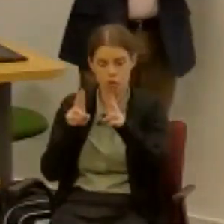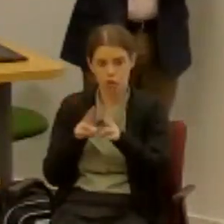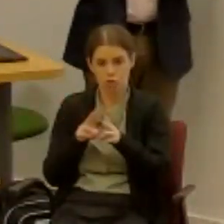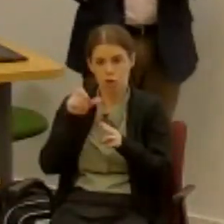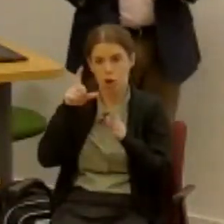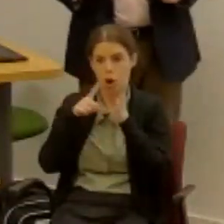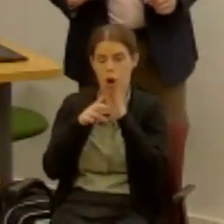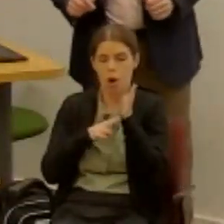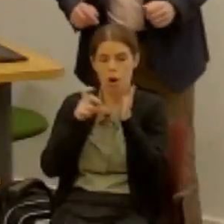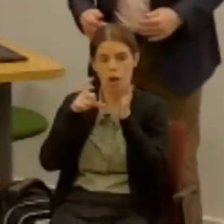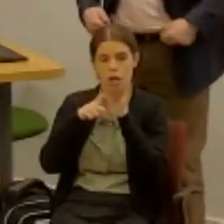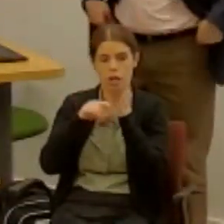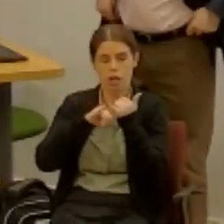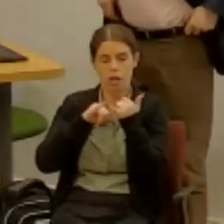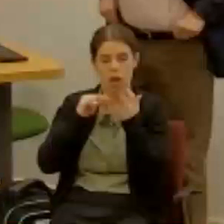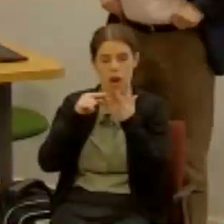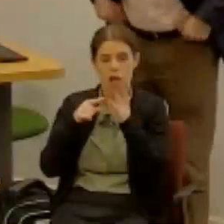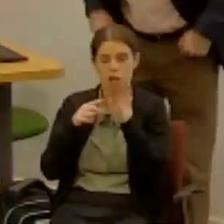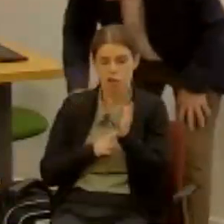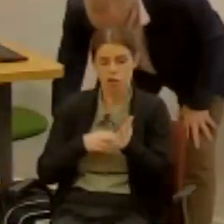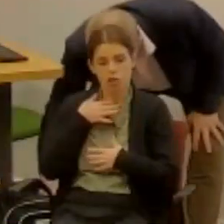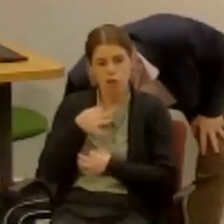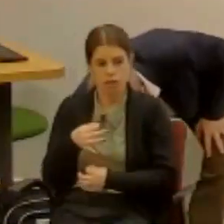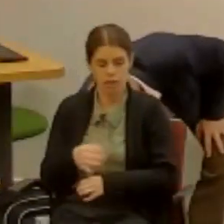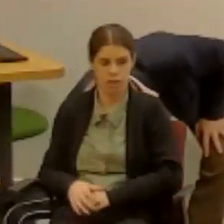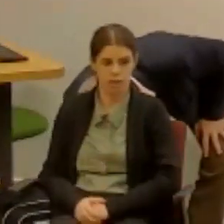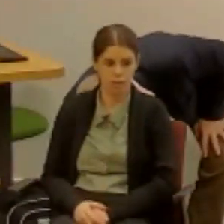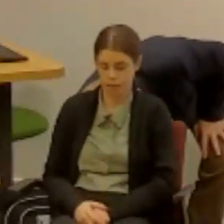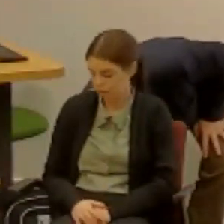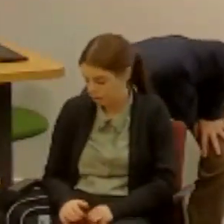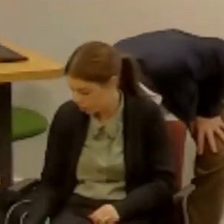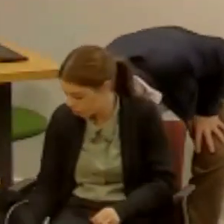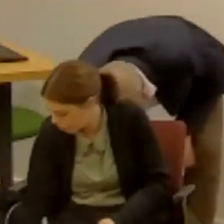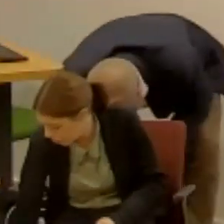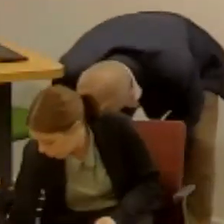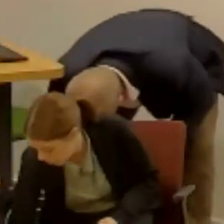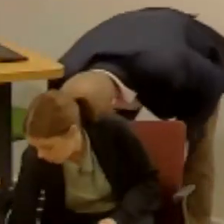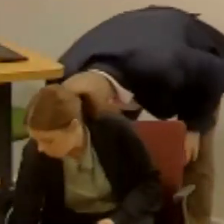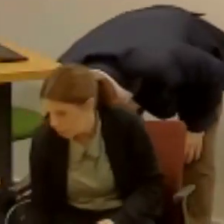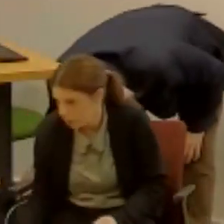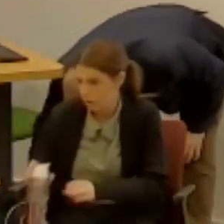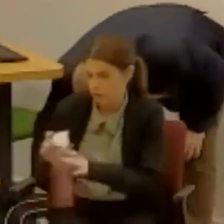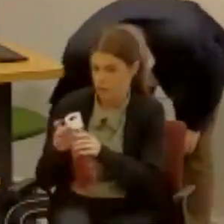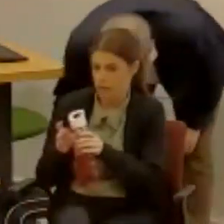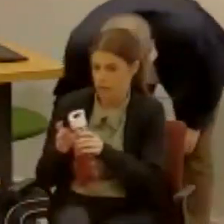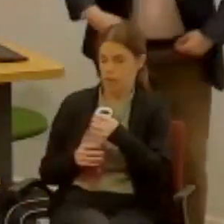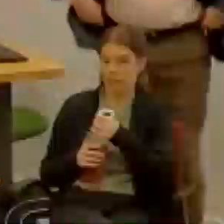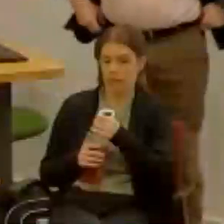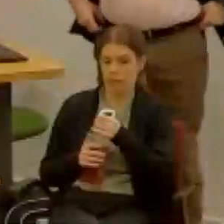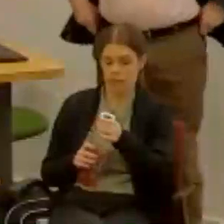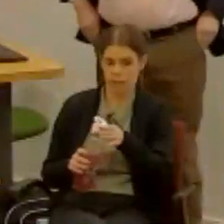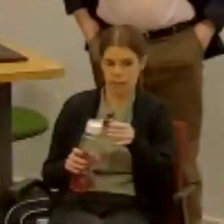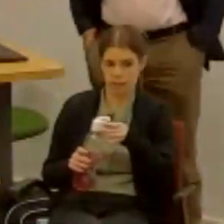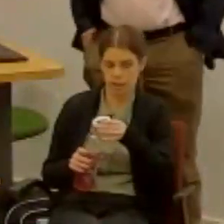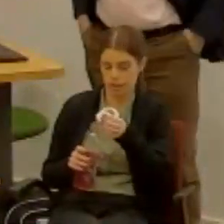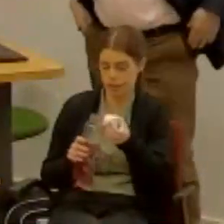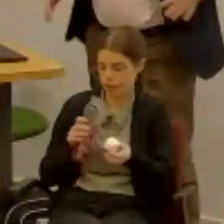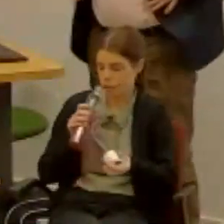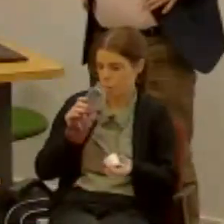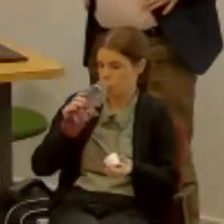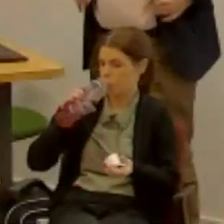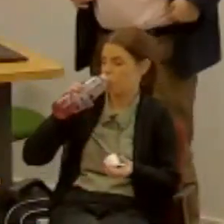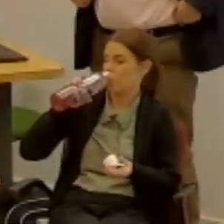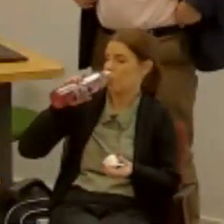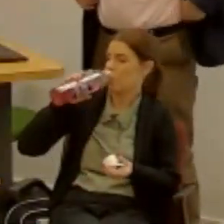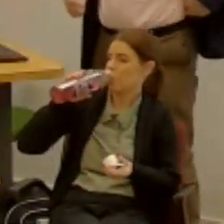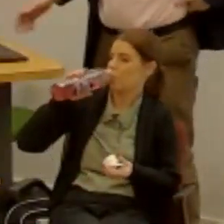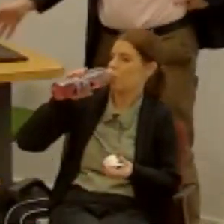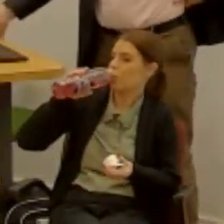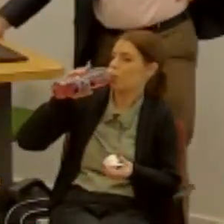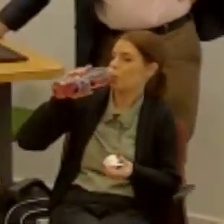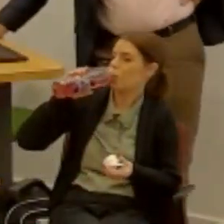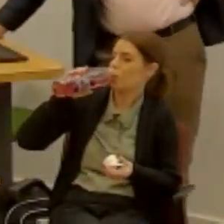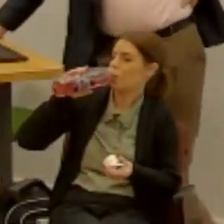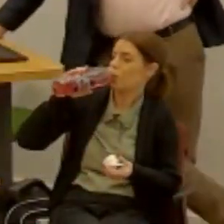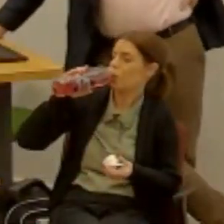Just making sure you're all wake.